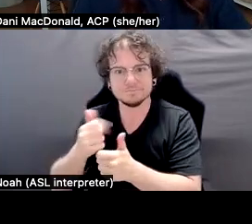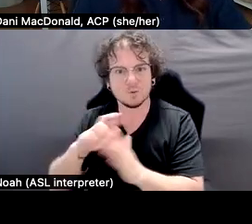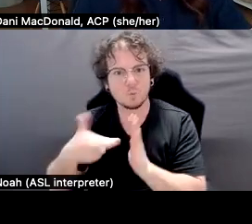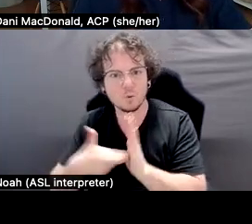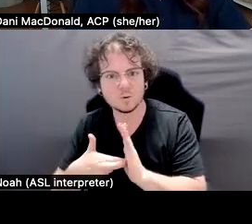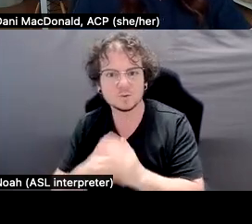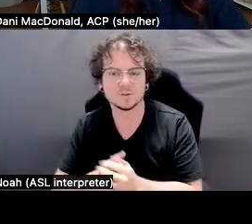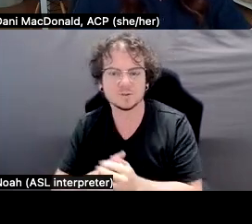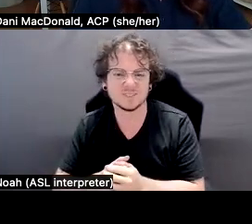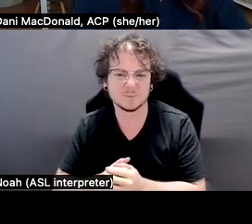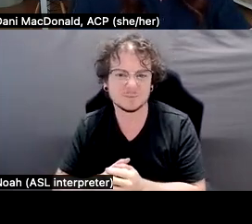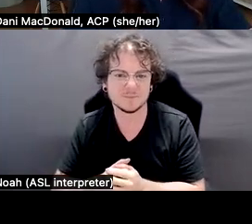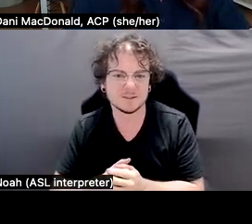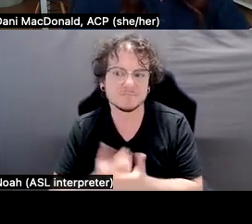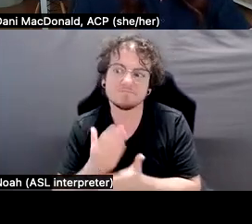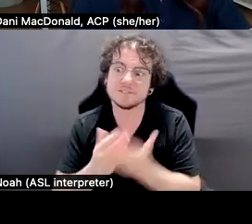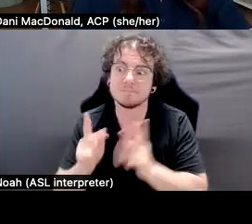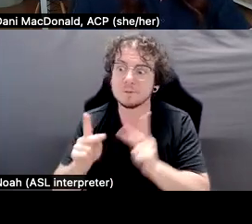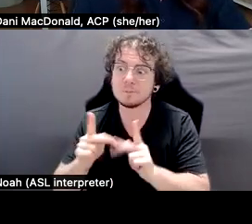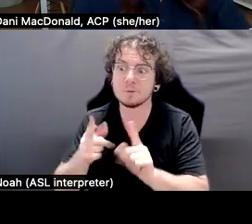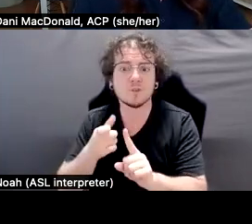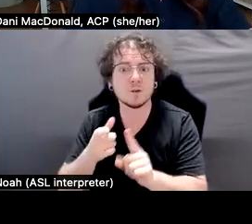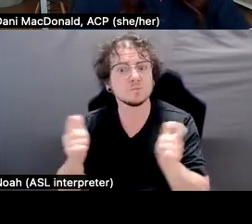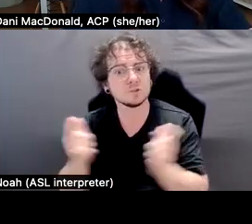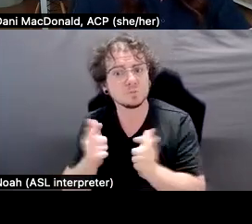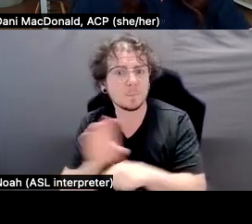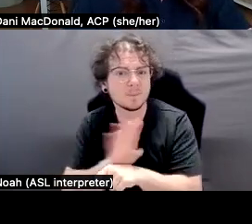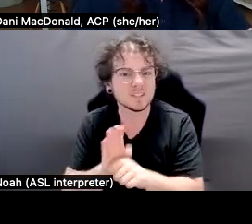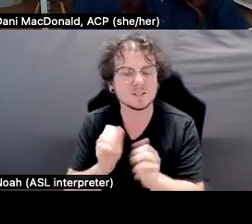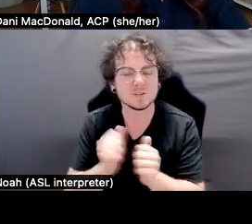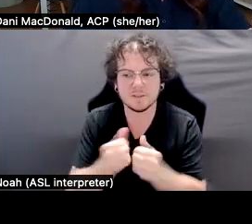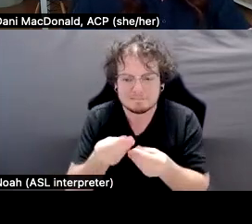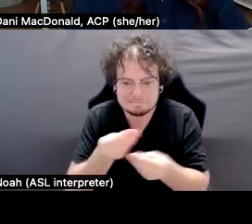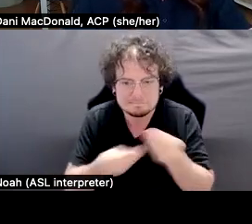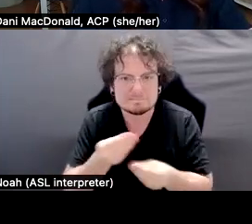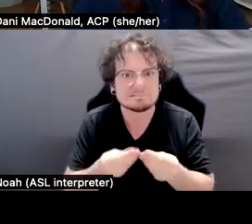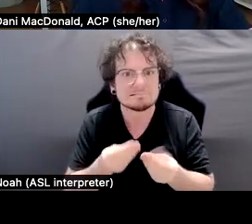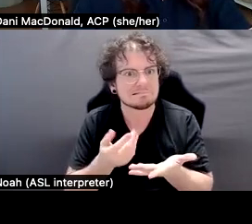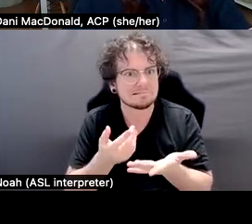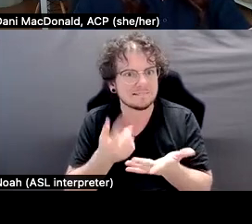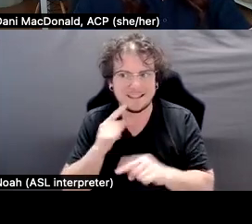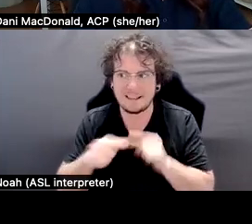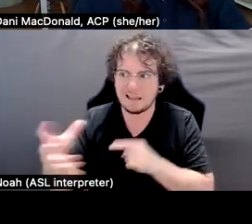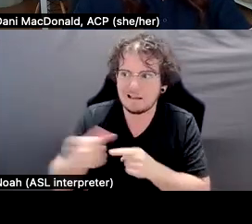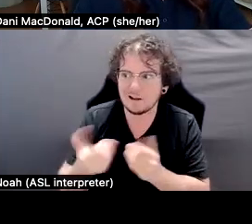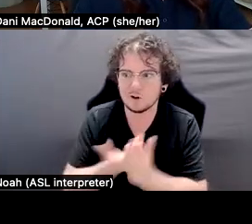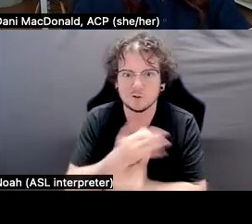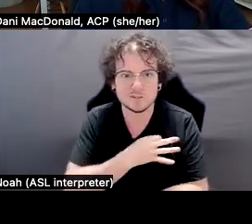firms with tighter budgets who are perhaps unable to hire new staff and other long-standing